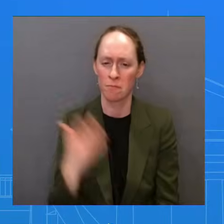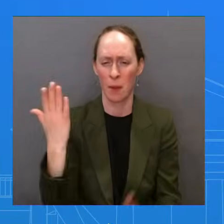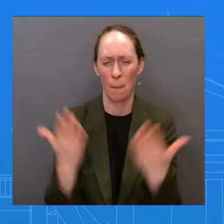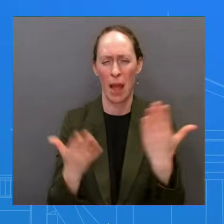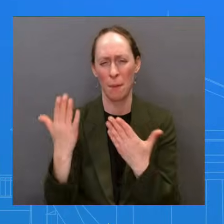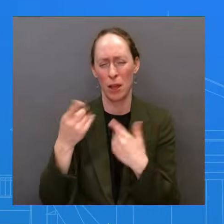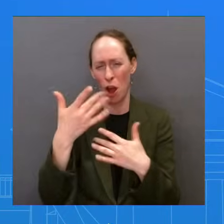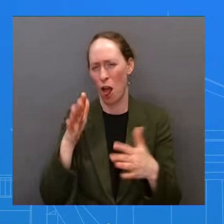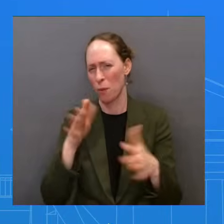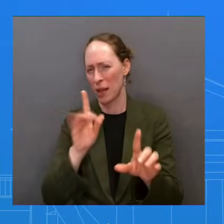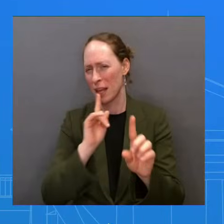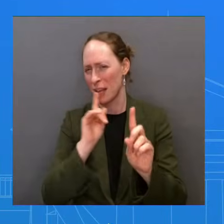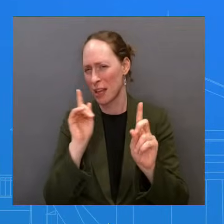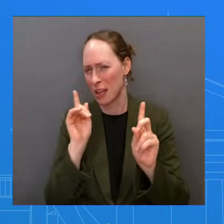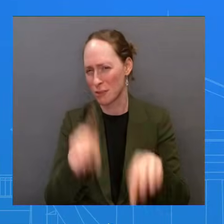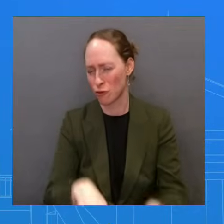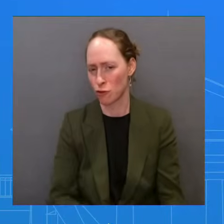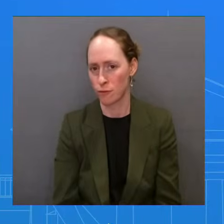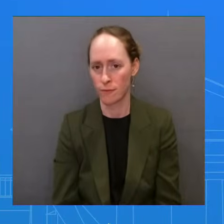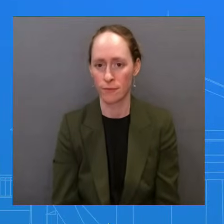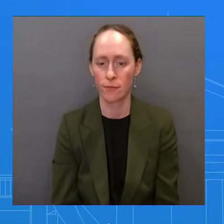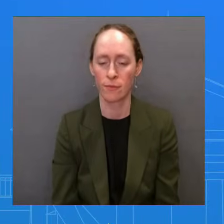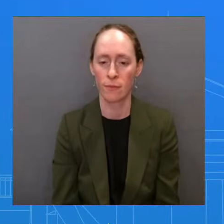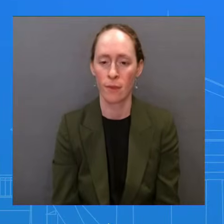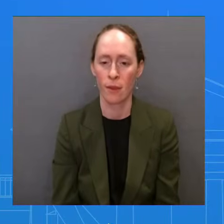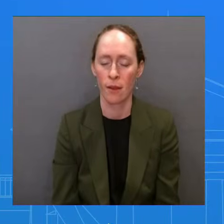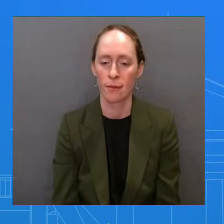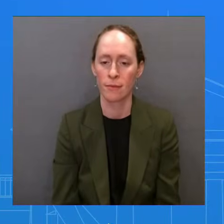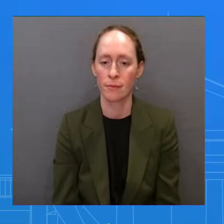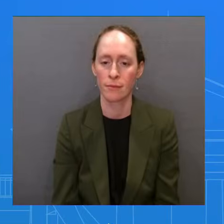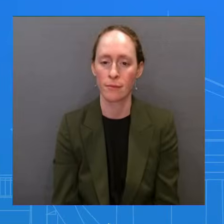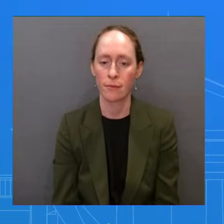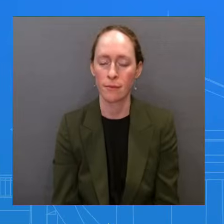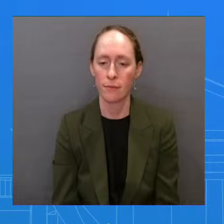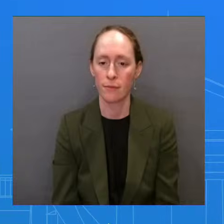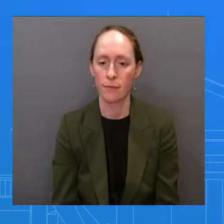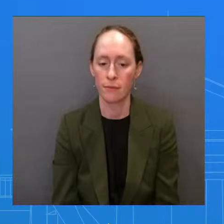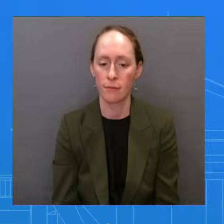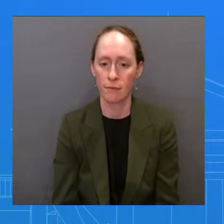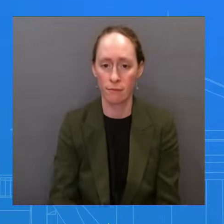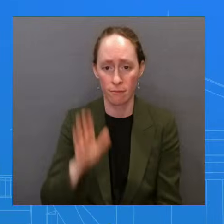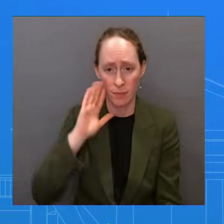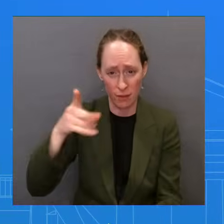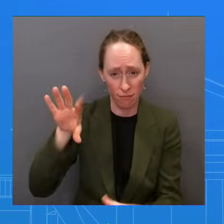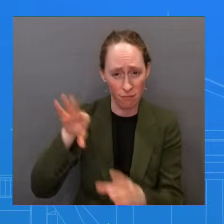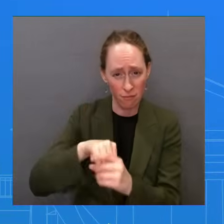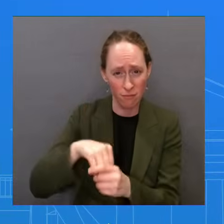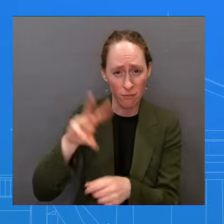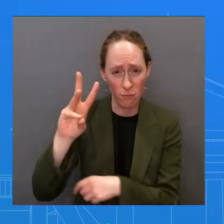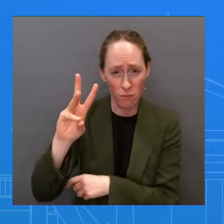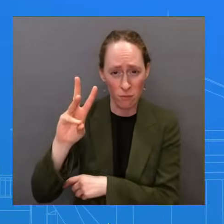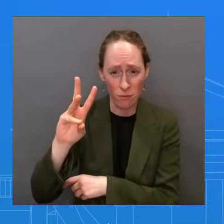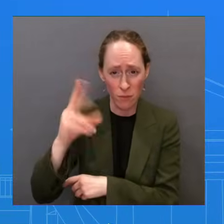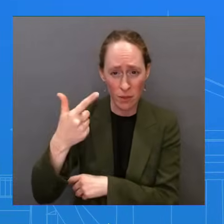at all in the WGA strike negotiations? Ms. Jean-Pierre: No. All right. Thanks, everybody. I'll see you tomorrow.